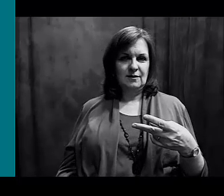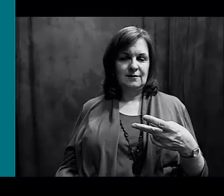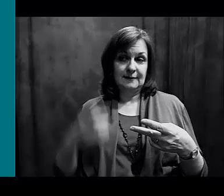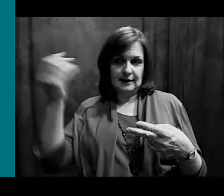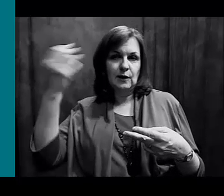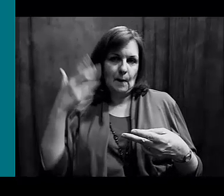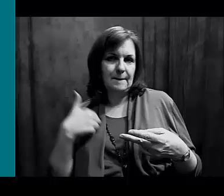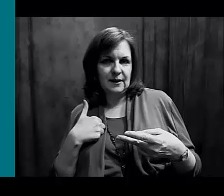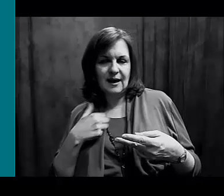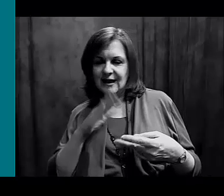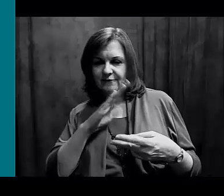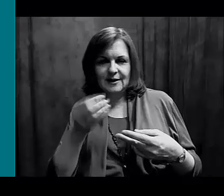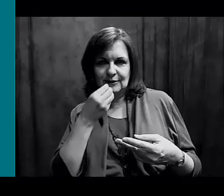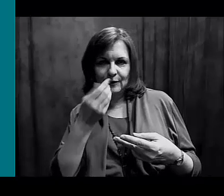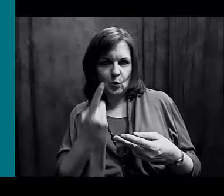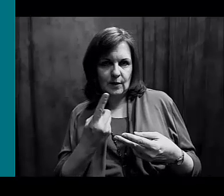I've been told -- I've never tried one